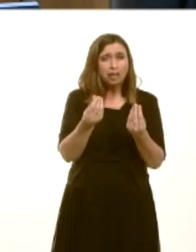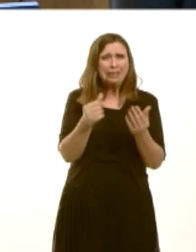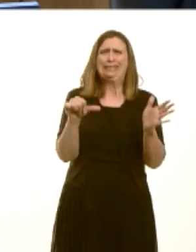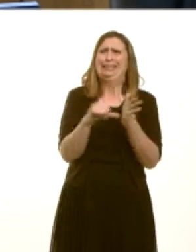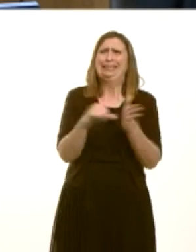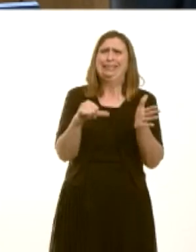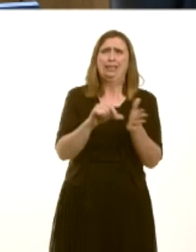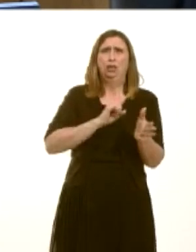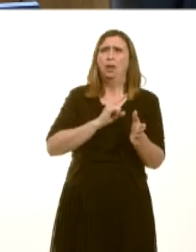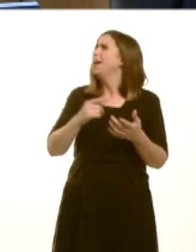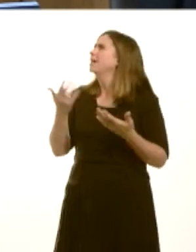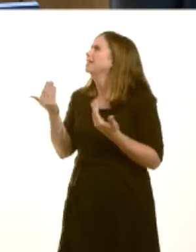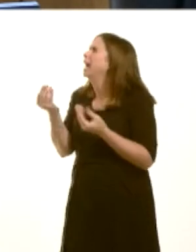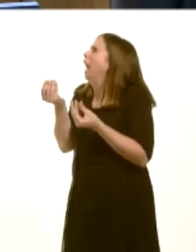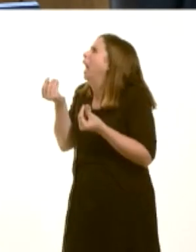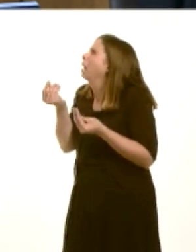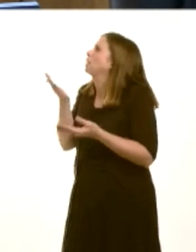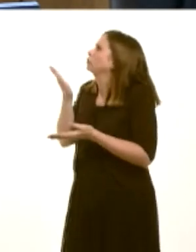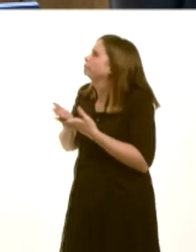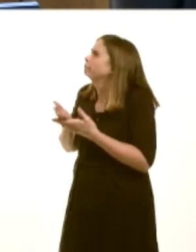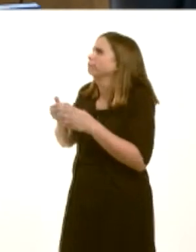costs are of the bridge. But be in no doubt: we want to make sure that those tolls are